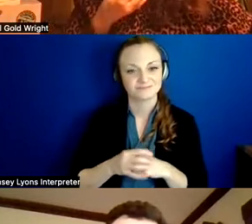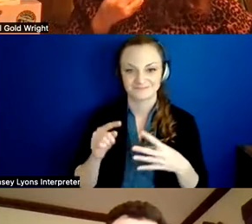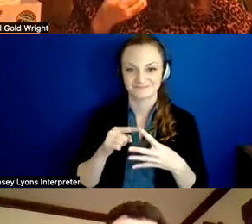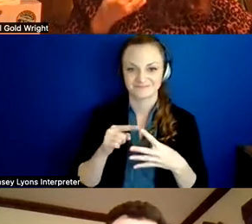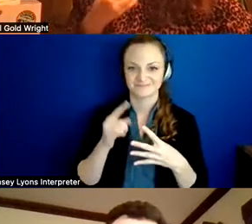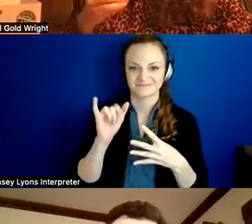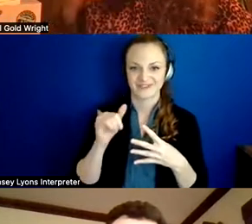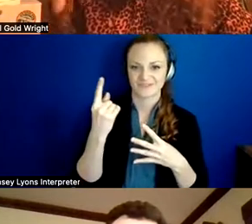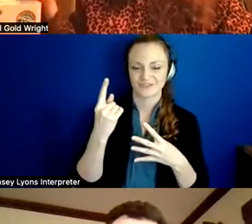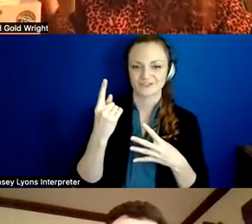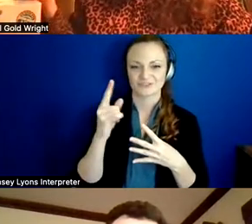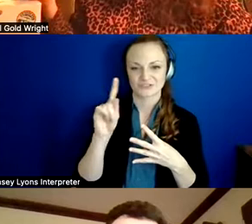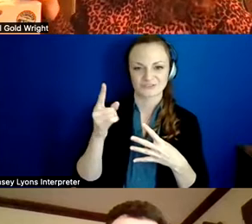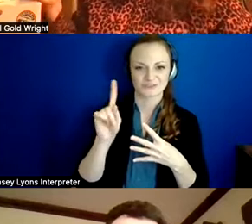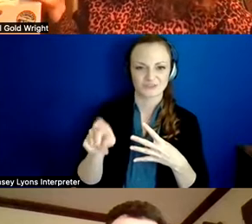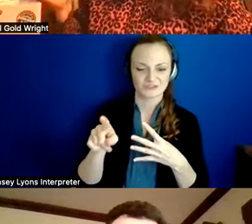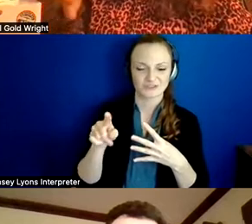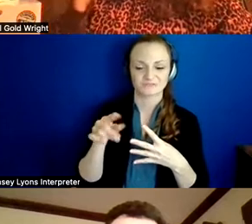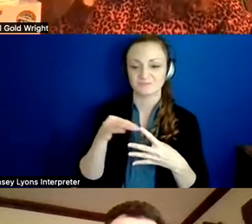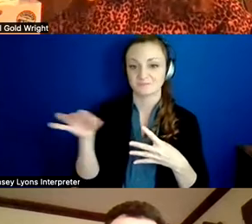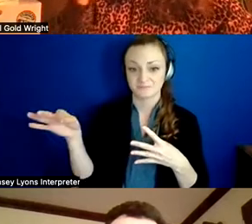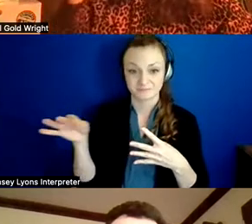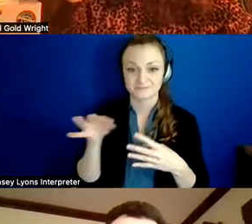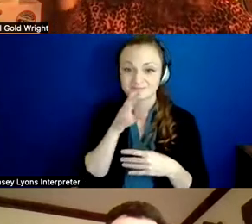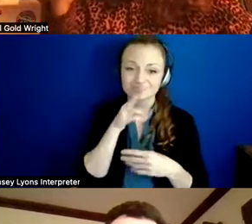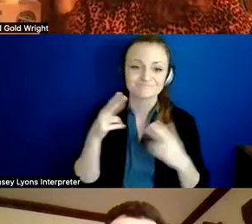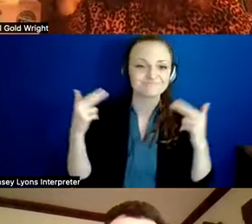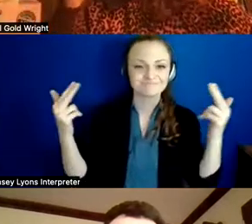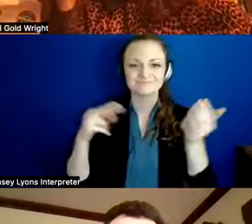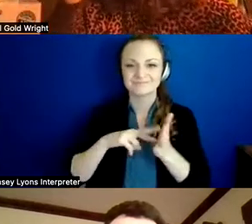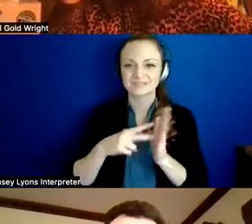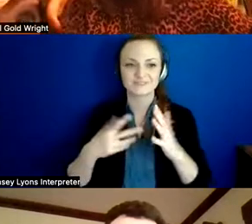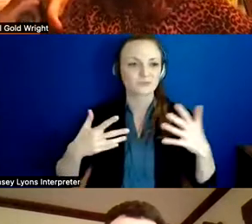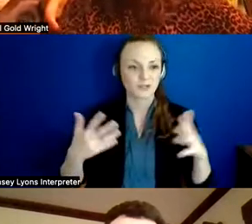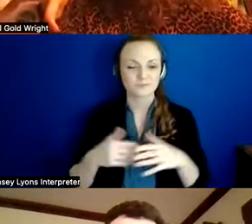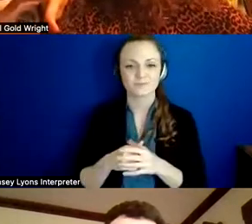19:41:11 And what it meant was, Why is tonight? The first part is, why is tonight different